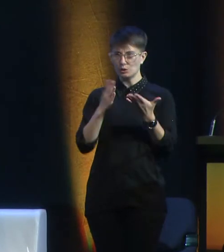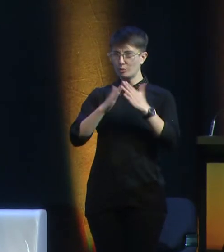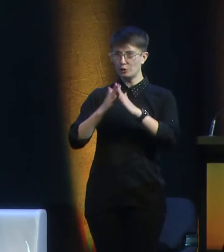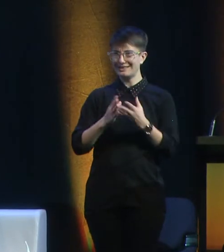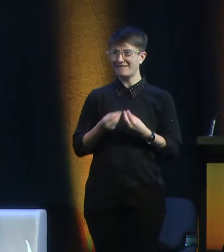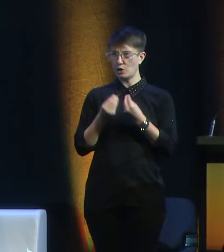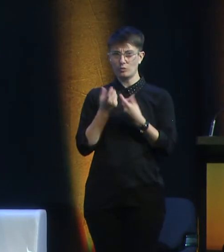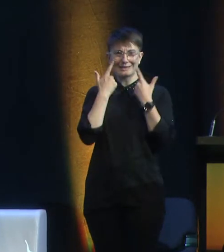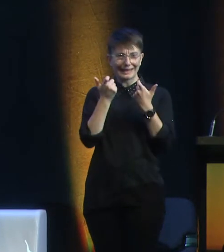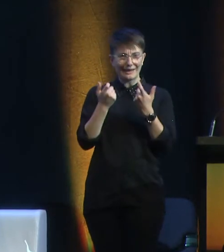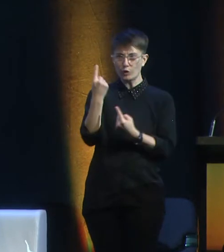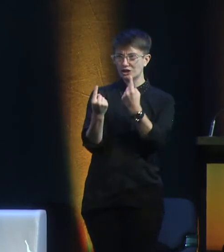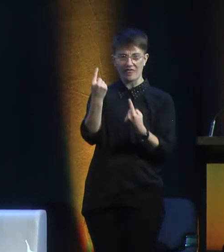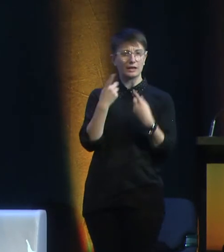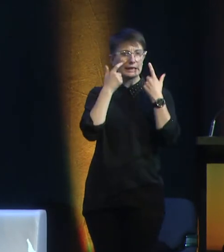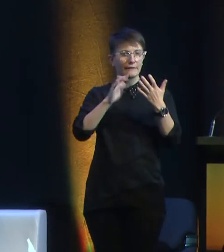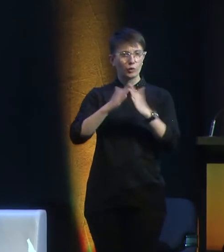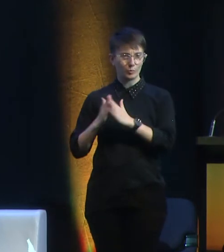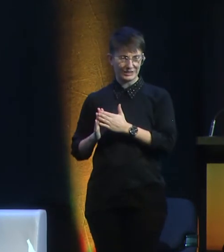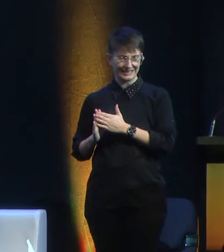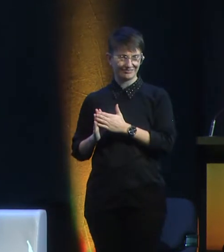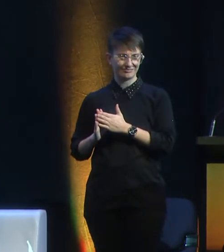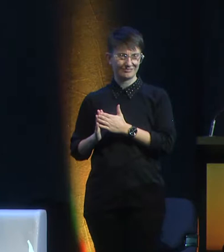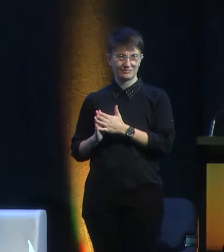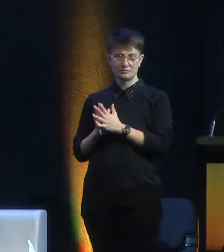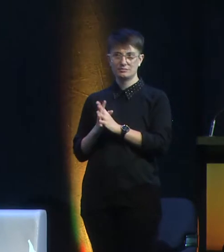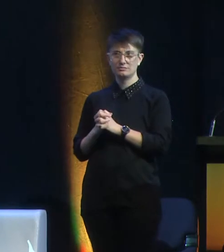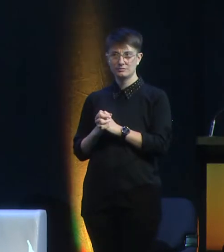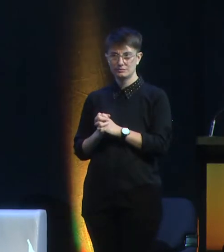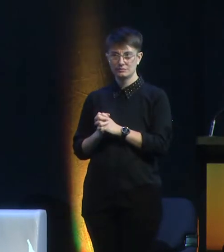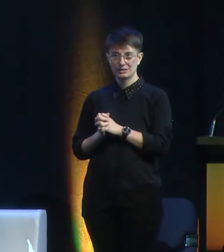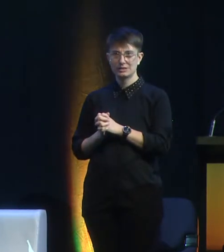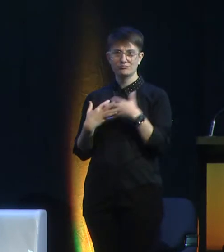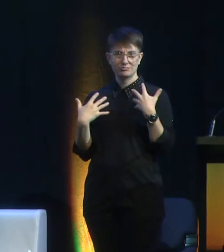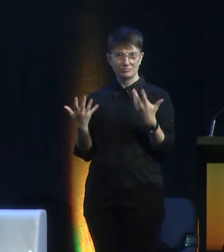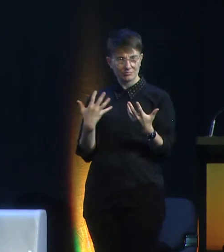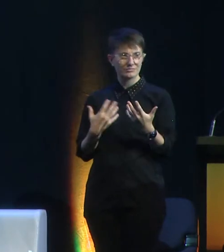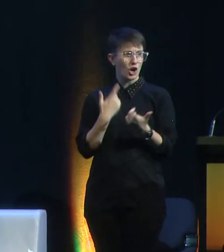value, it’s all about caring for our community, caring and not only caring for our community